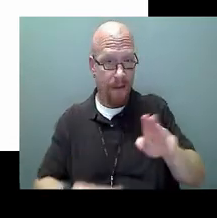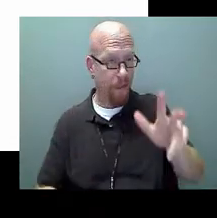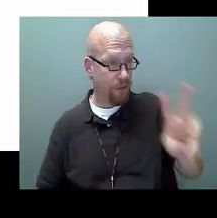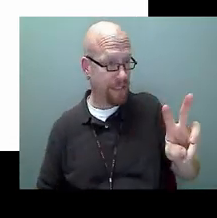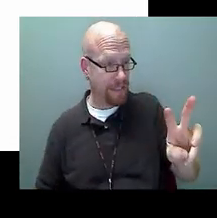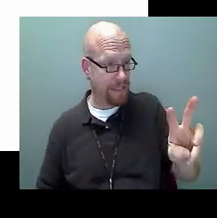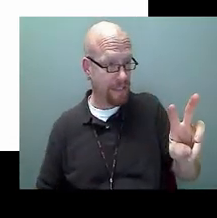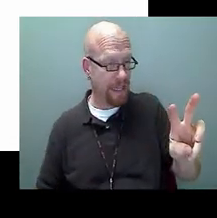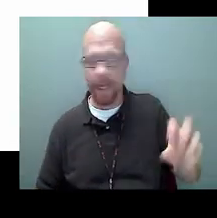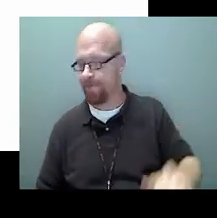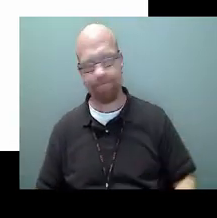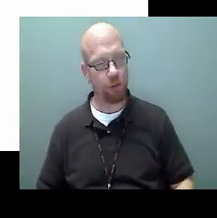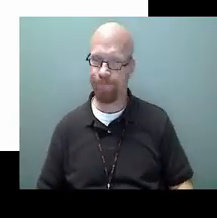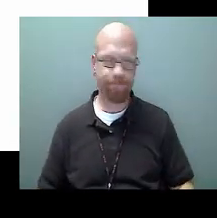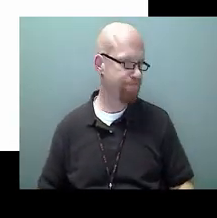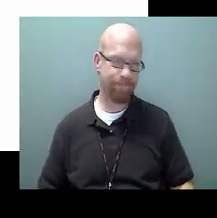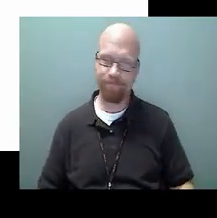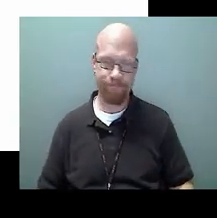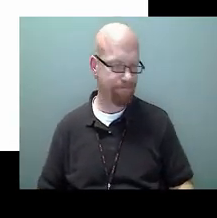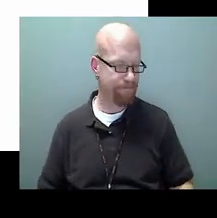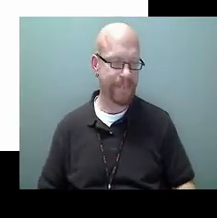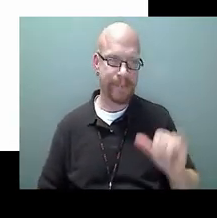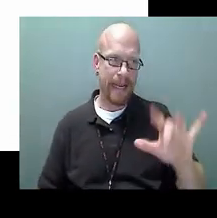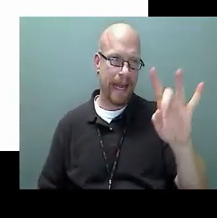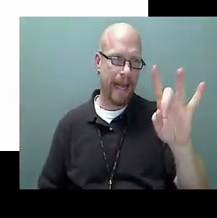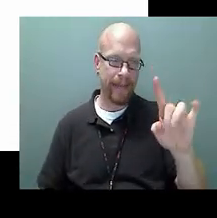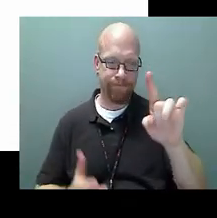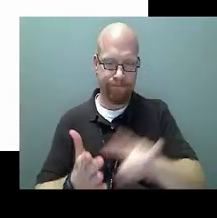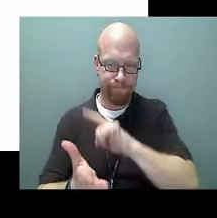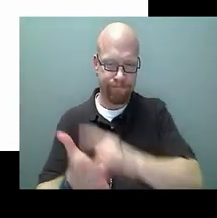Now, negative 8 can divide negative 24,